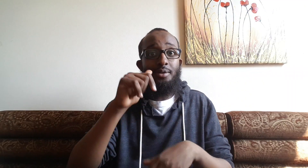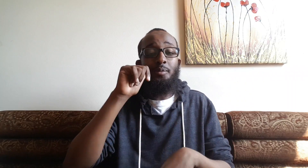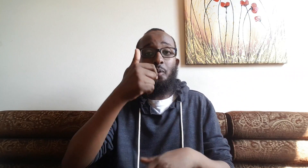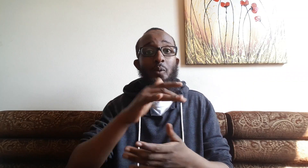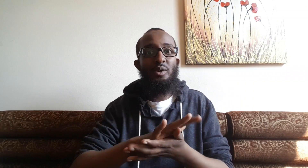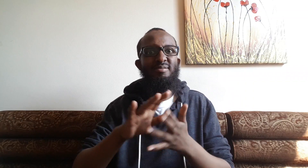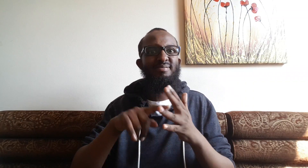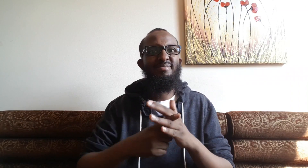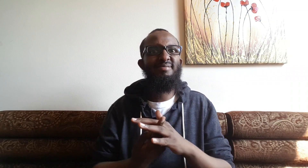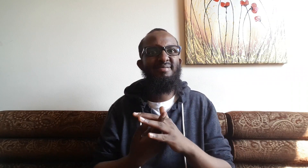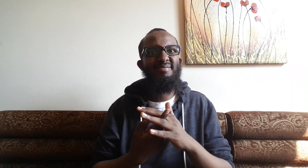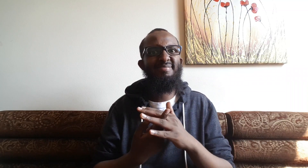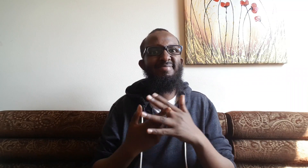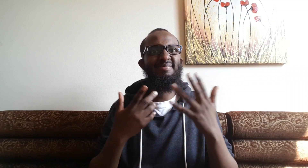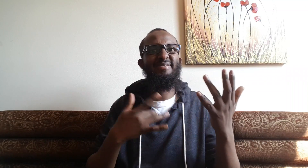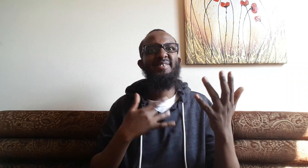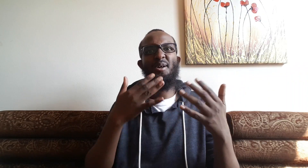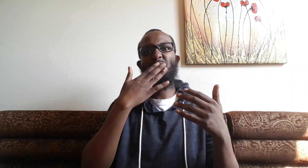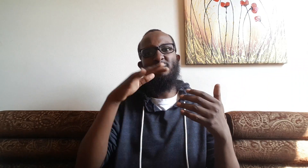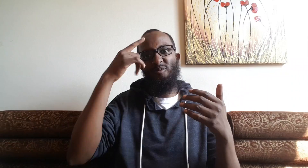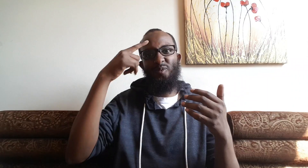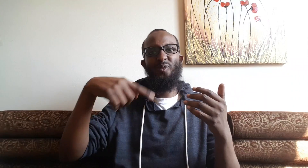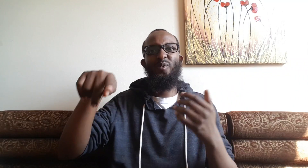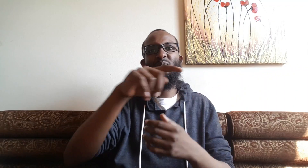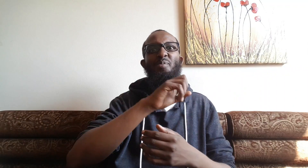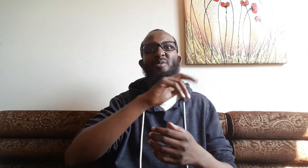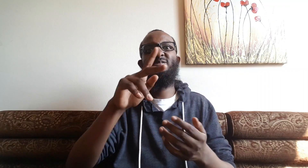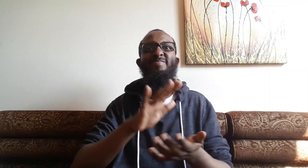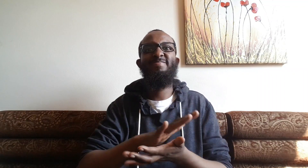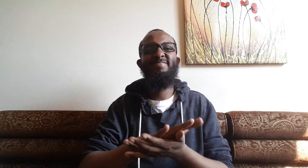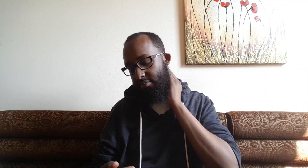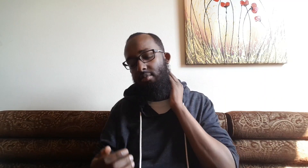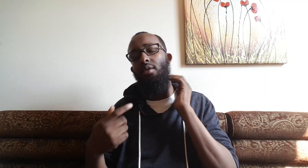Remember, school is starting tomorrow. I feel bad for those who are going back to school.